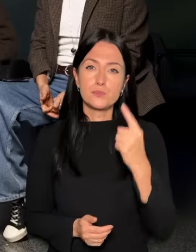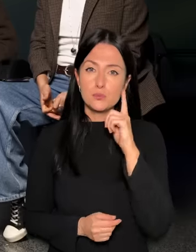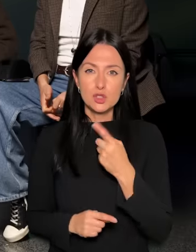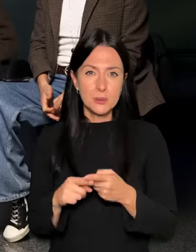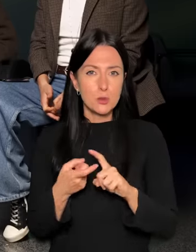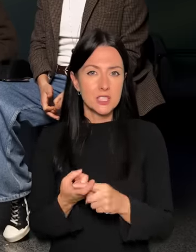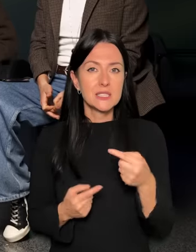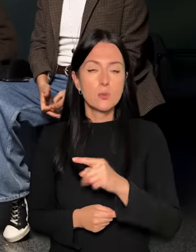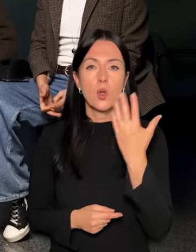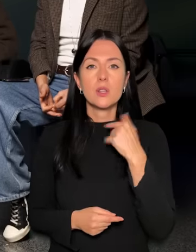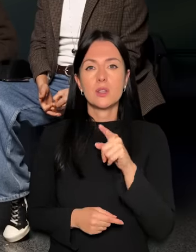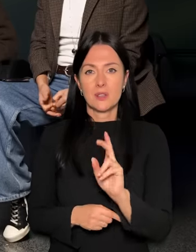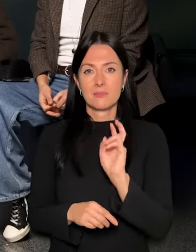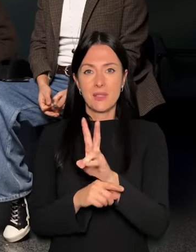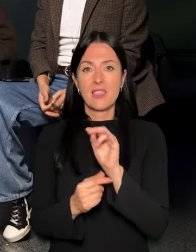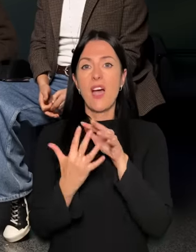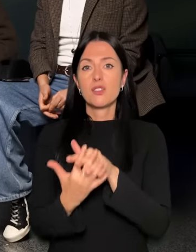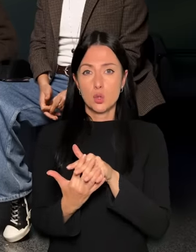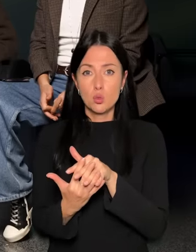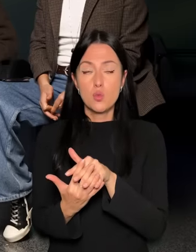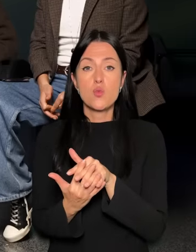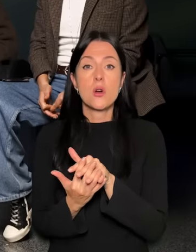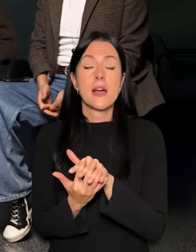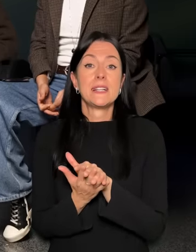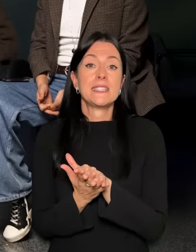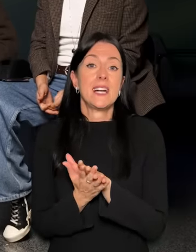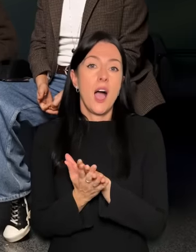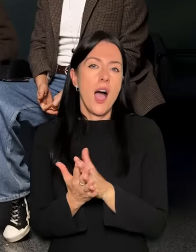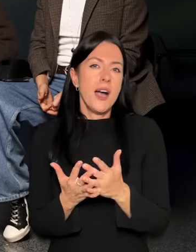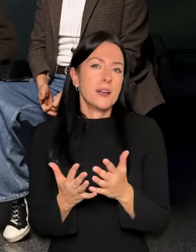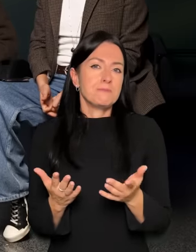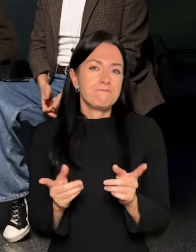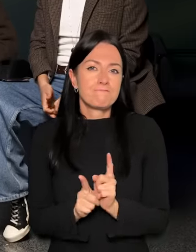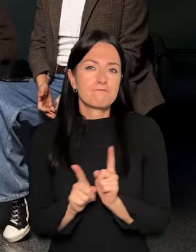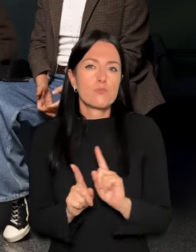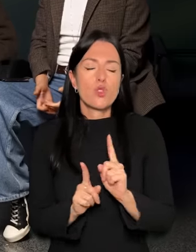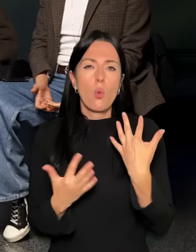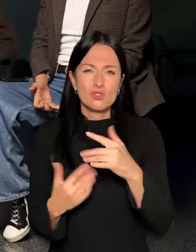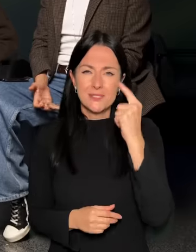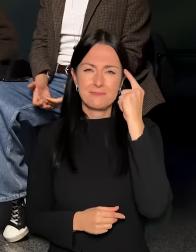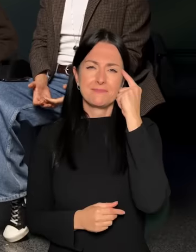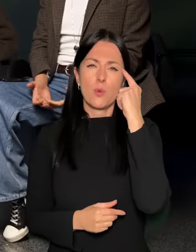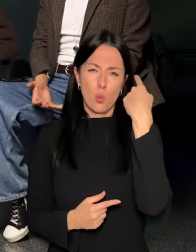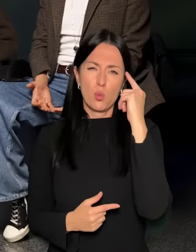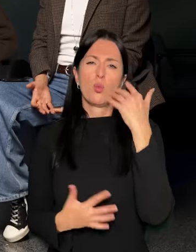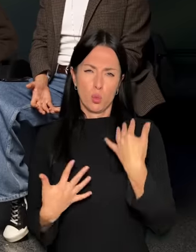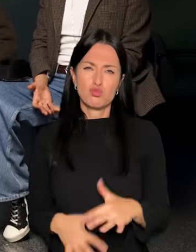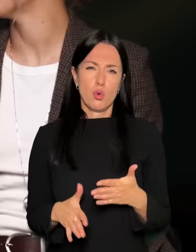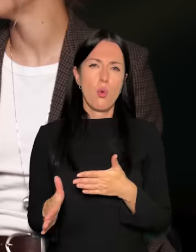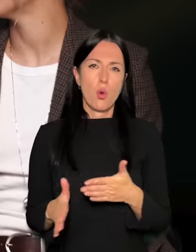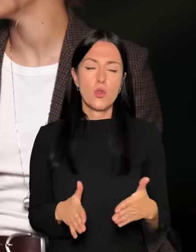I have an idea what this may be due to. When you go to war, you are subconsciously prepared for the possibility of such an injury.